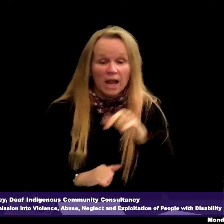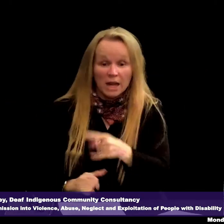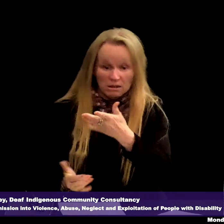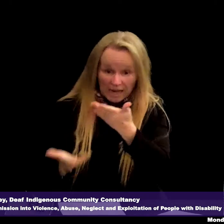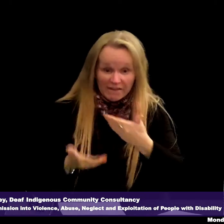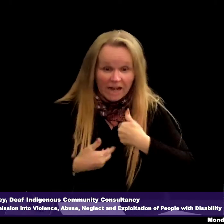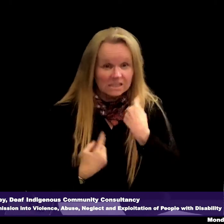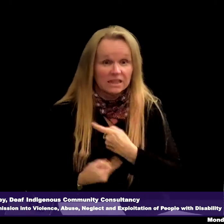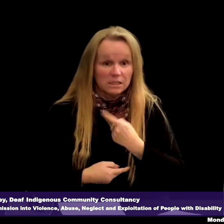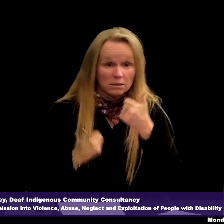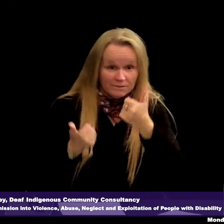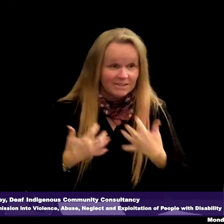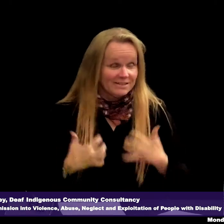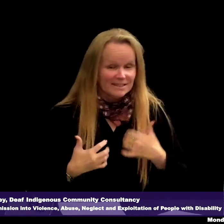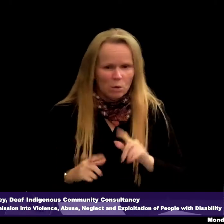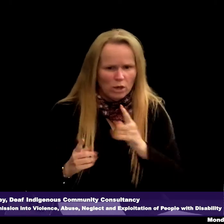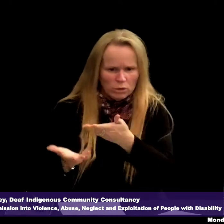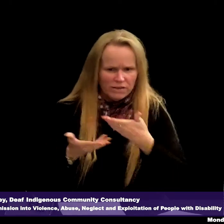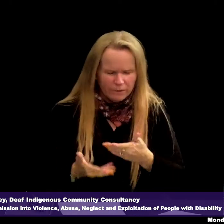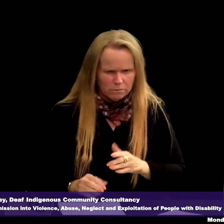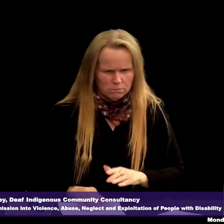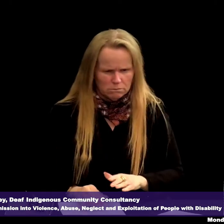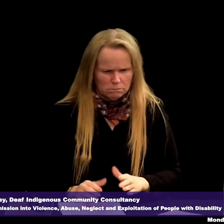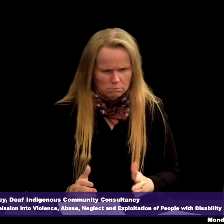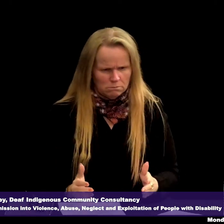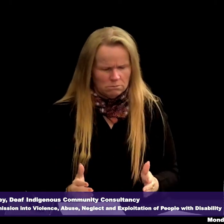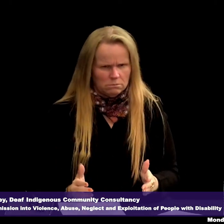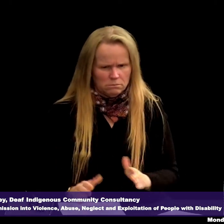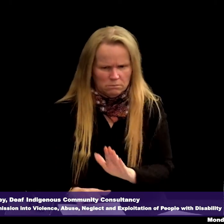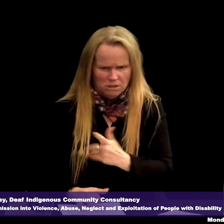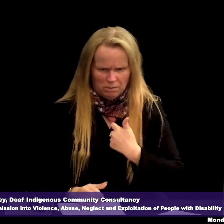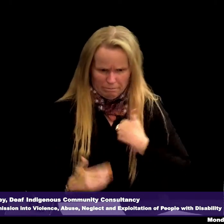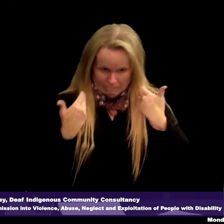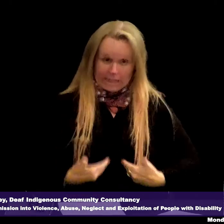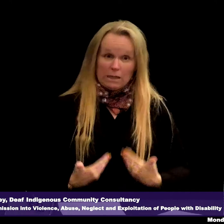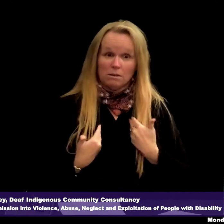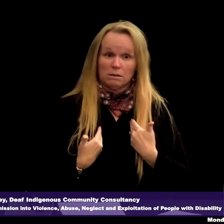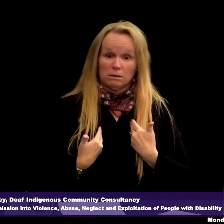Because when other people from off country will fly in, they bring gifts to give to people who live in those communities.